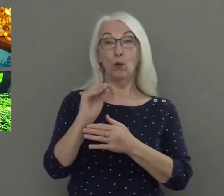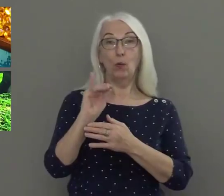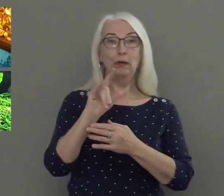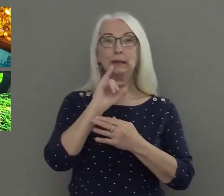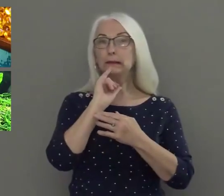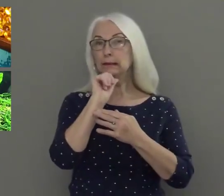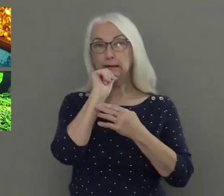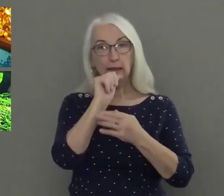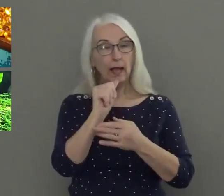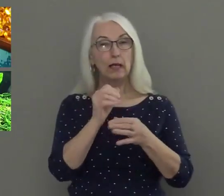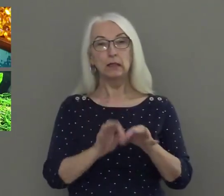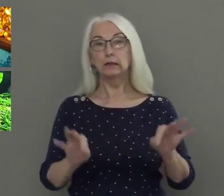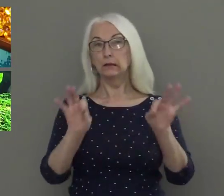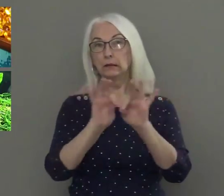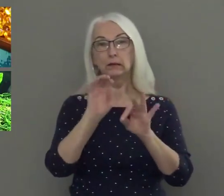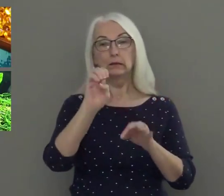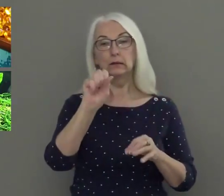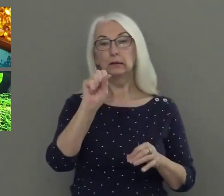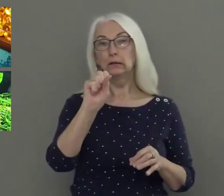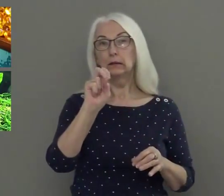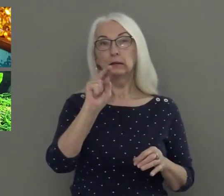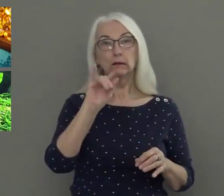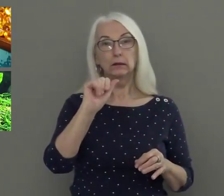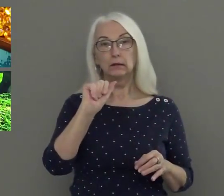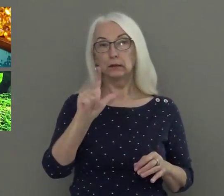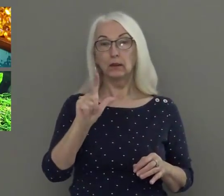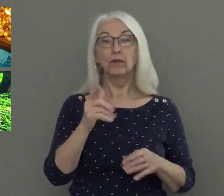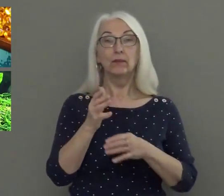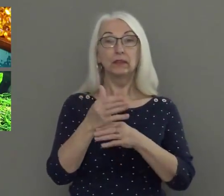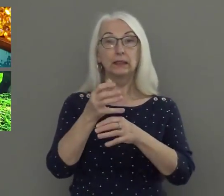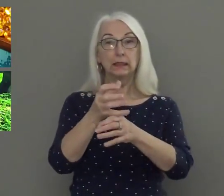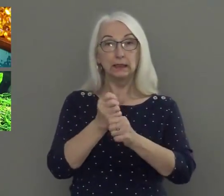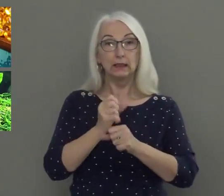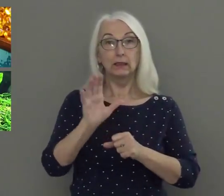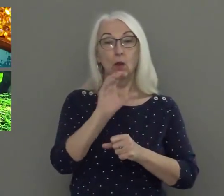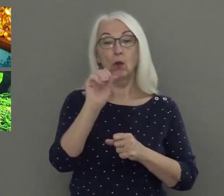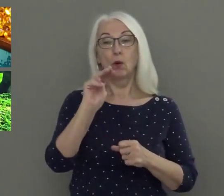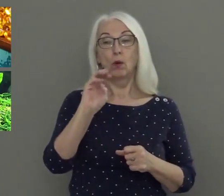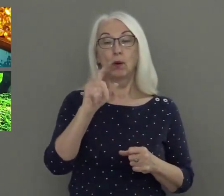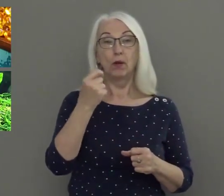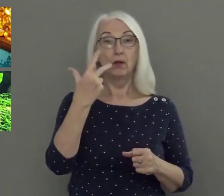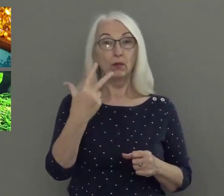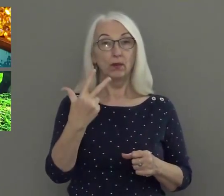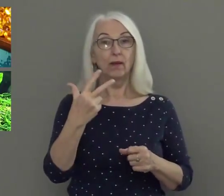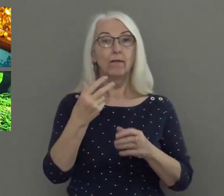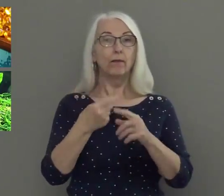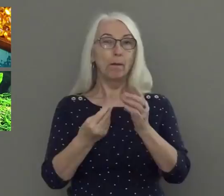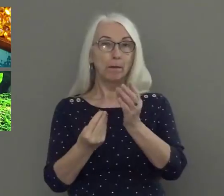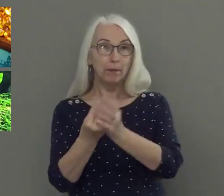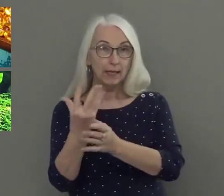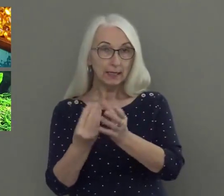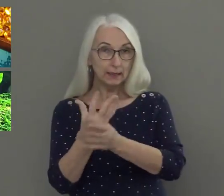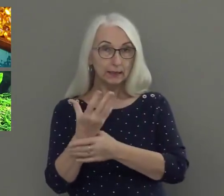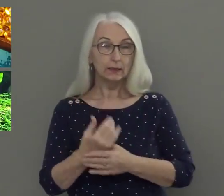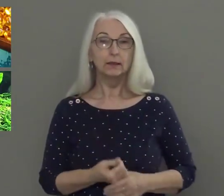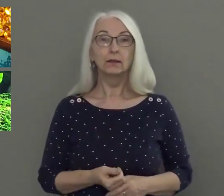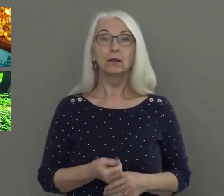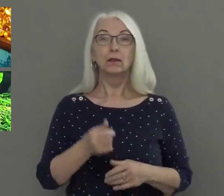Fish oil is not essential. Fish get their omega 3 from plants.